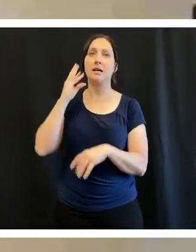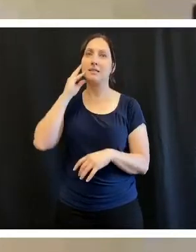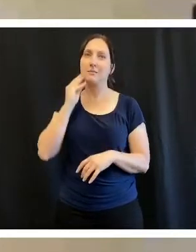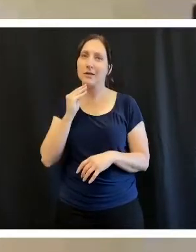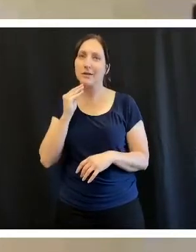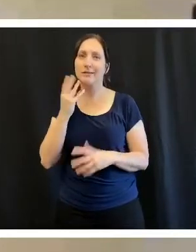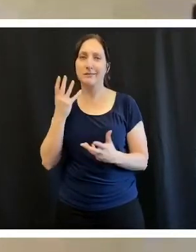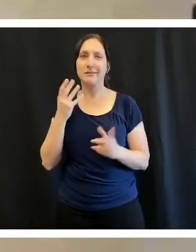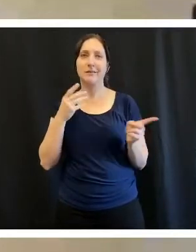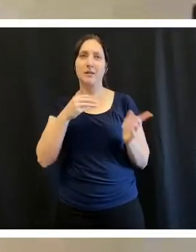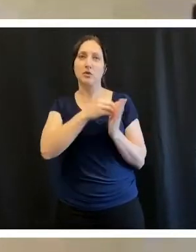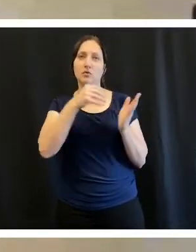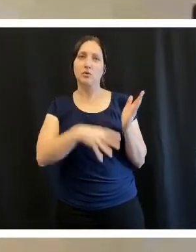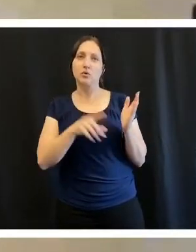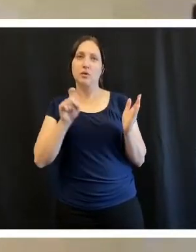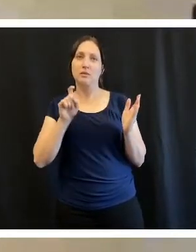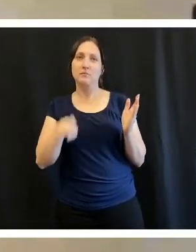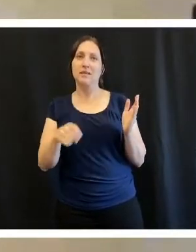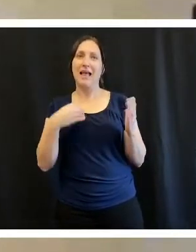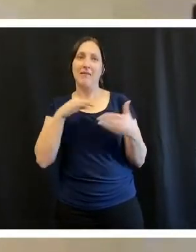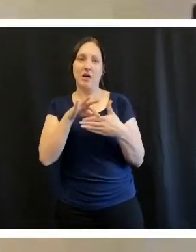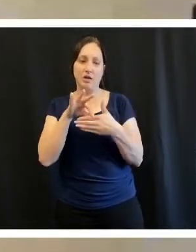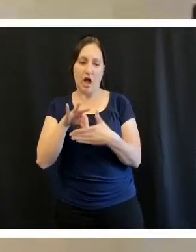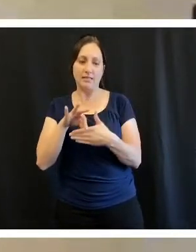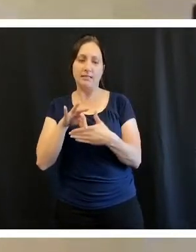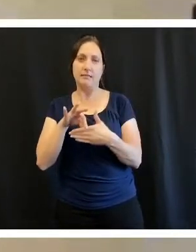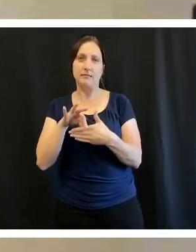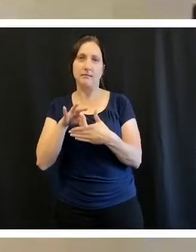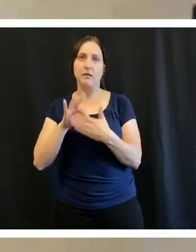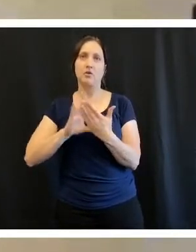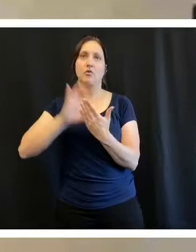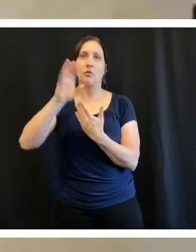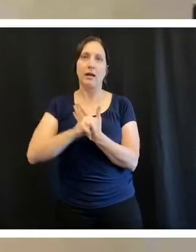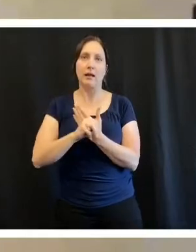to have content, have curriculum that's more focused and prioritized.